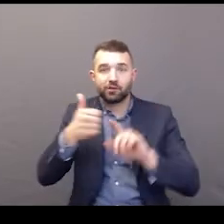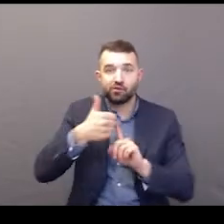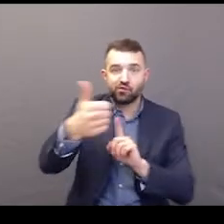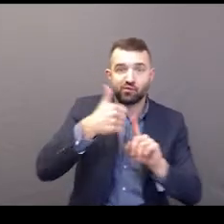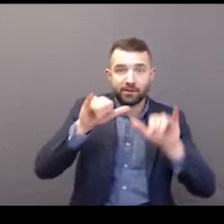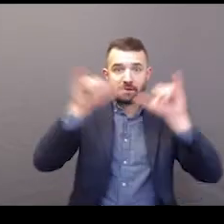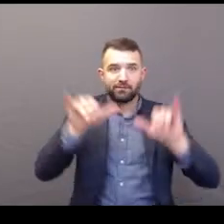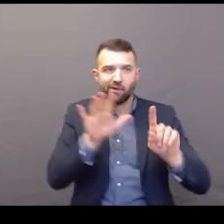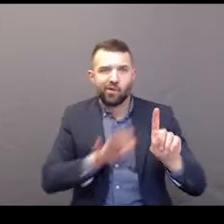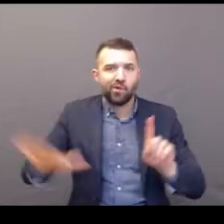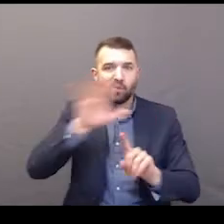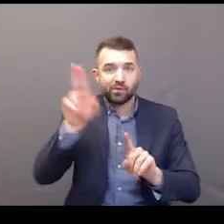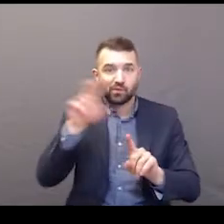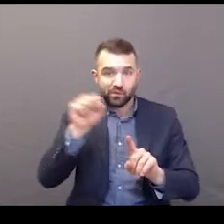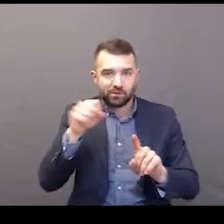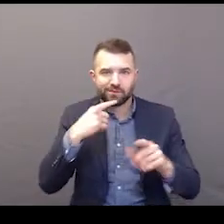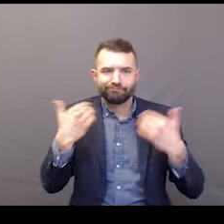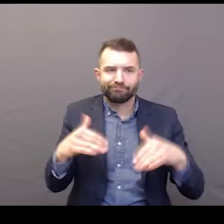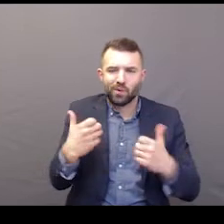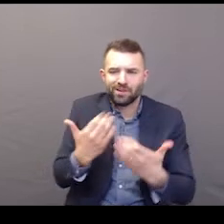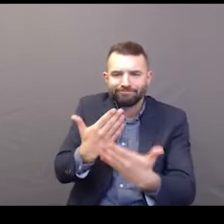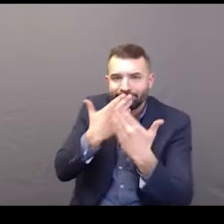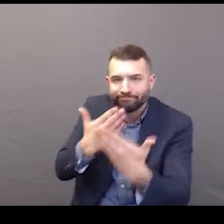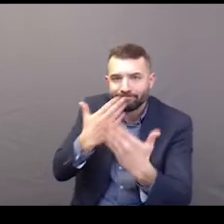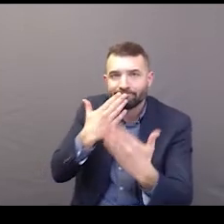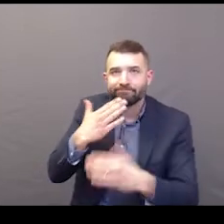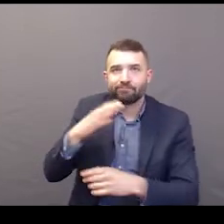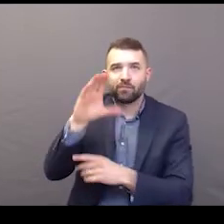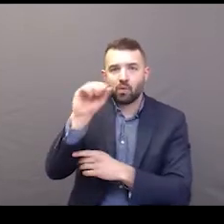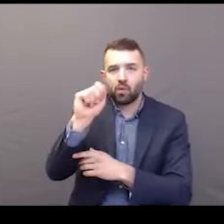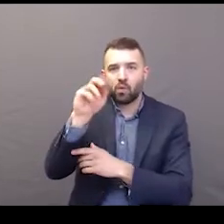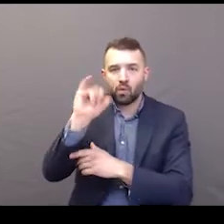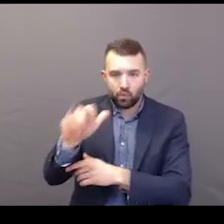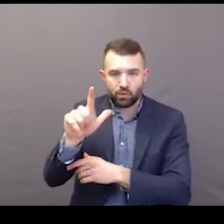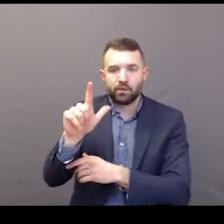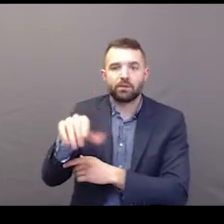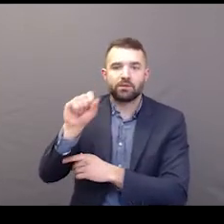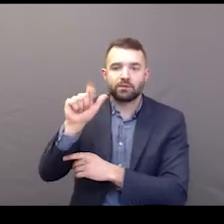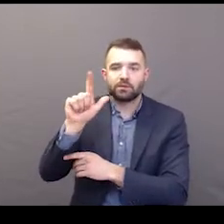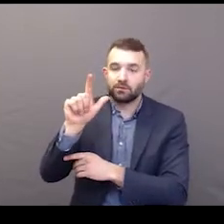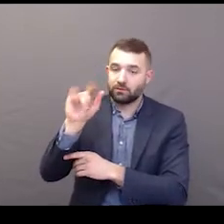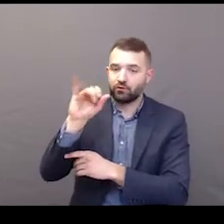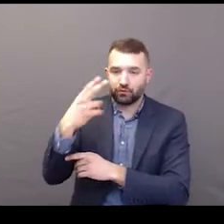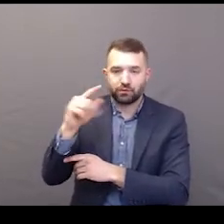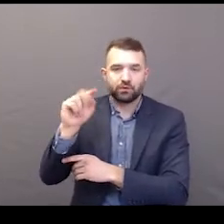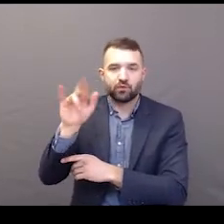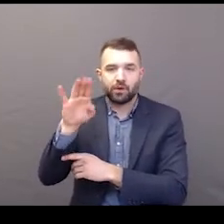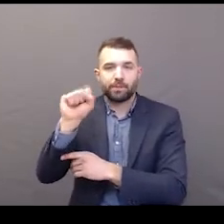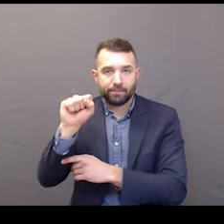for our Coastal Salish Tribes as you continue to be stewards and advocates for this land.